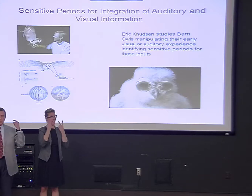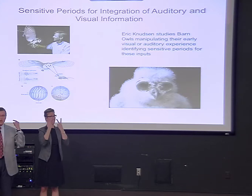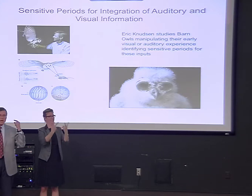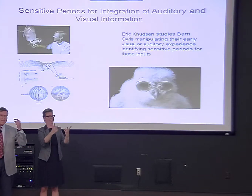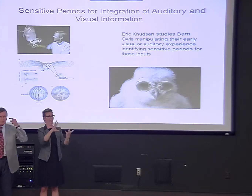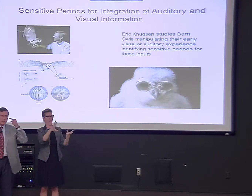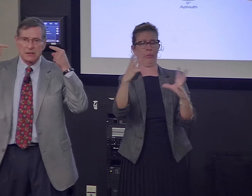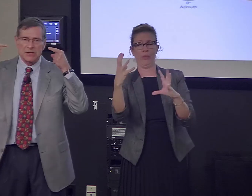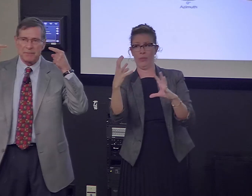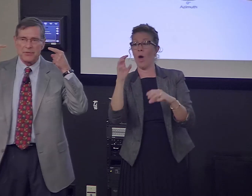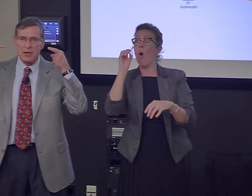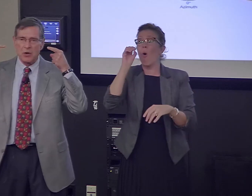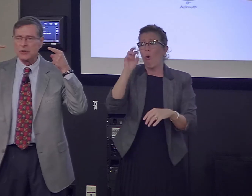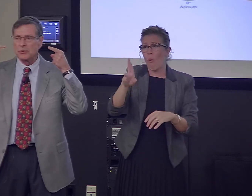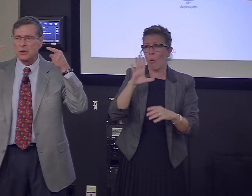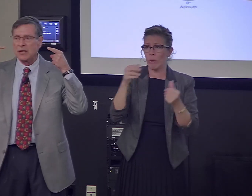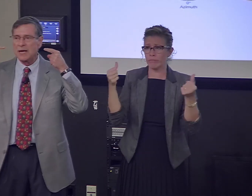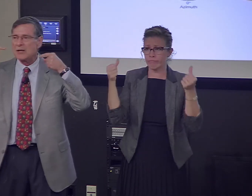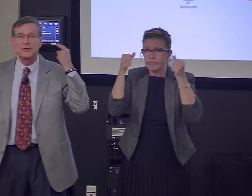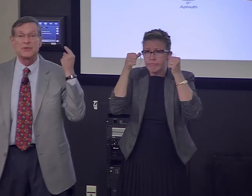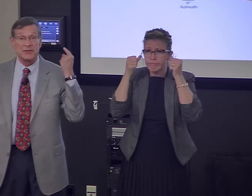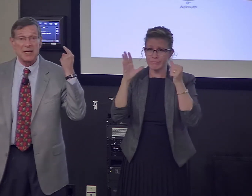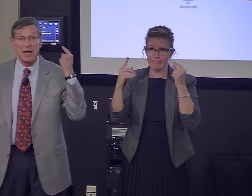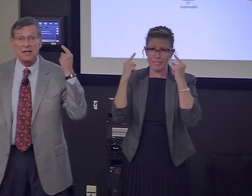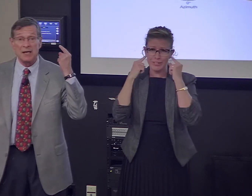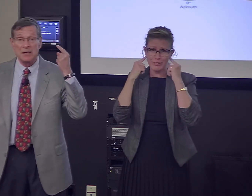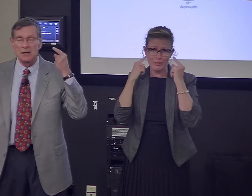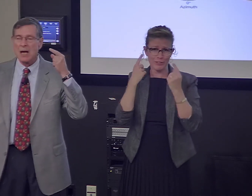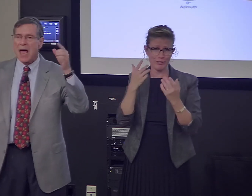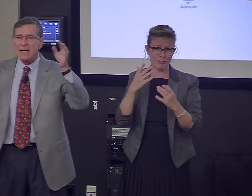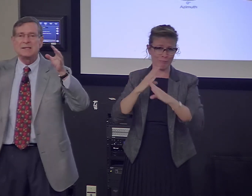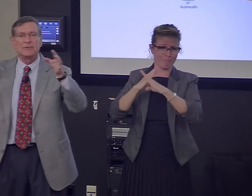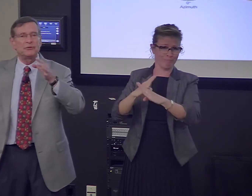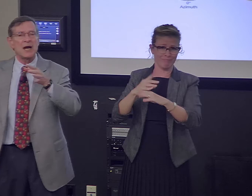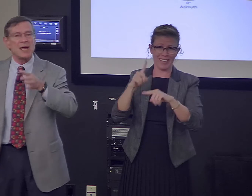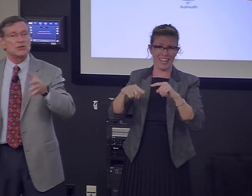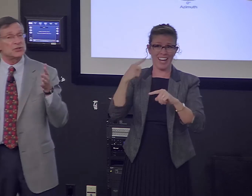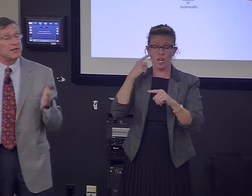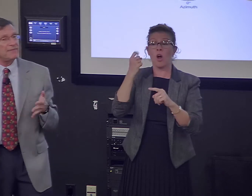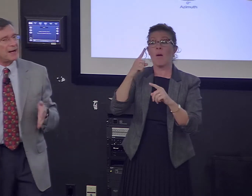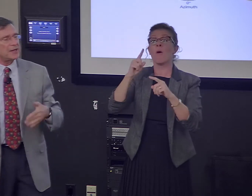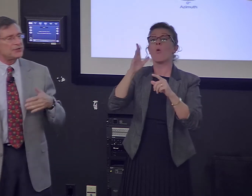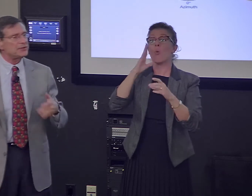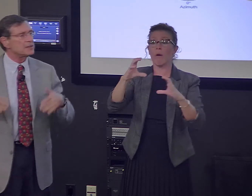Or he plugs up their auditory canals so they can't hear at different ages and he finds